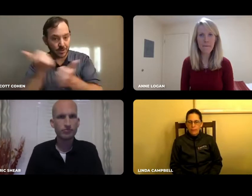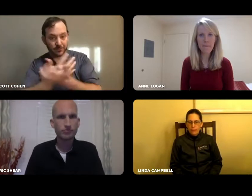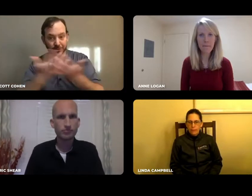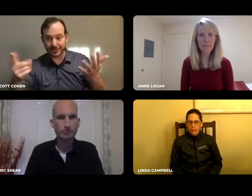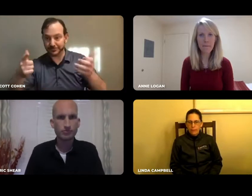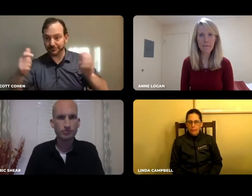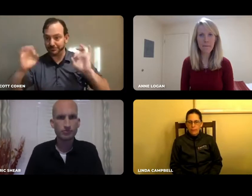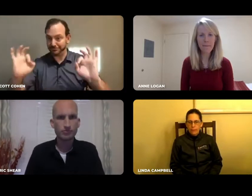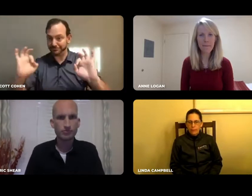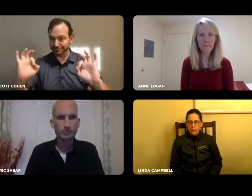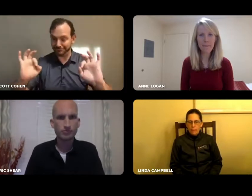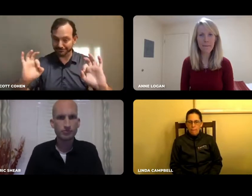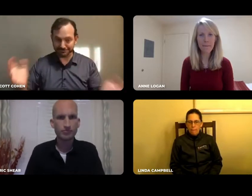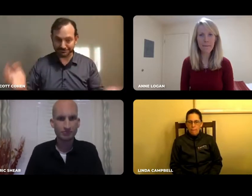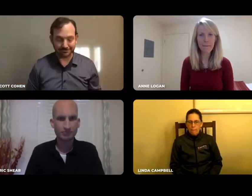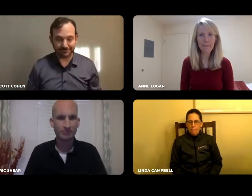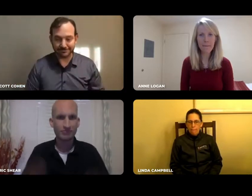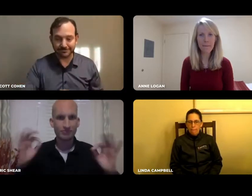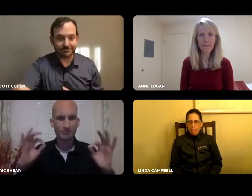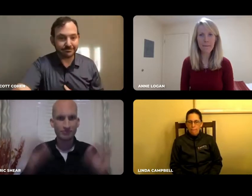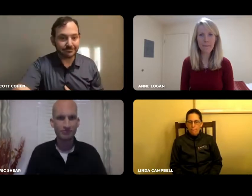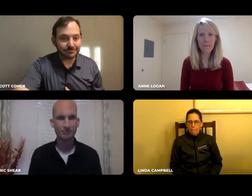in the Chat box Okay?